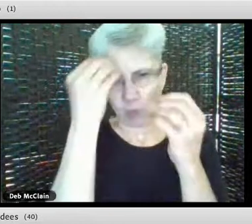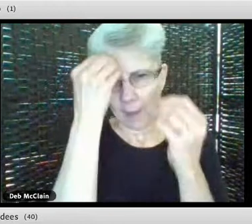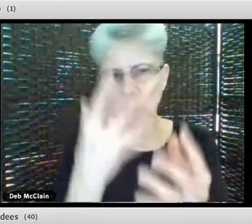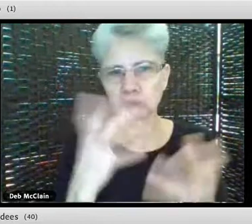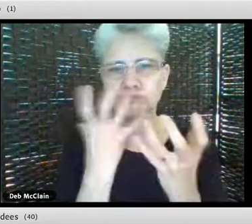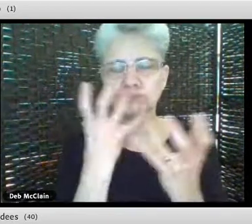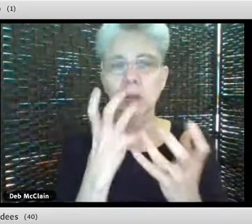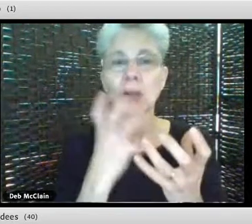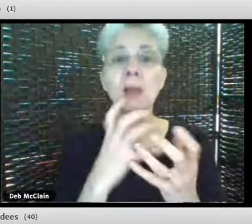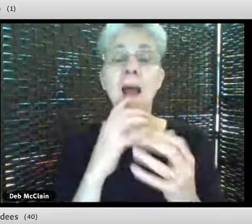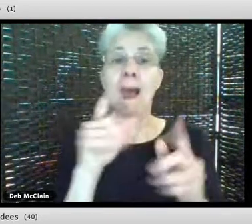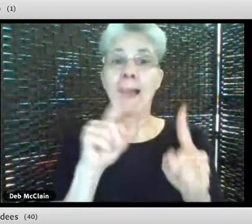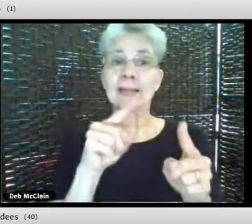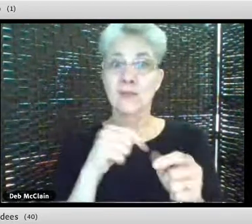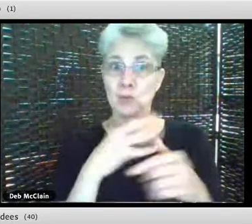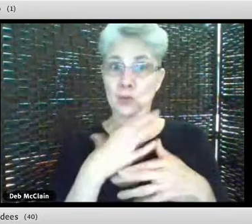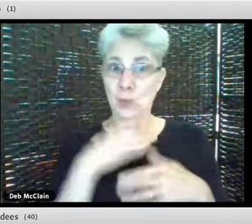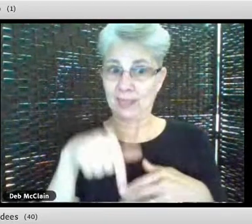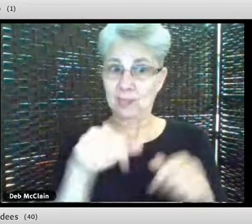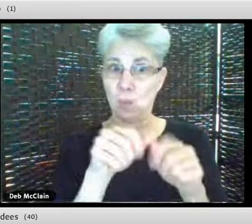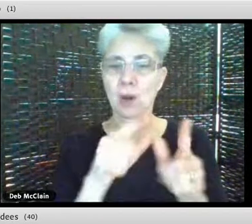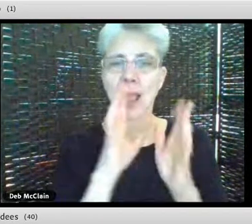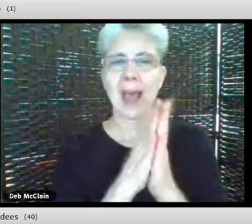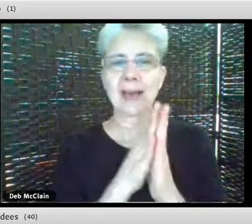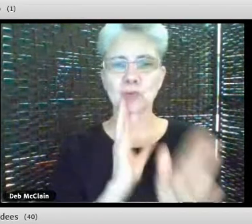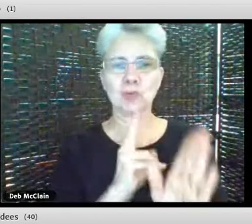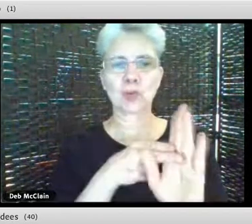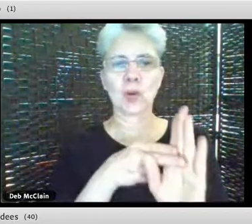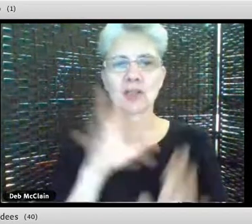Attendees, if you enjoyed this webinar, we ask that you join us on Friday,